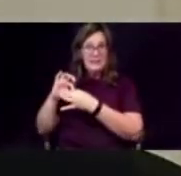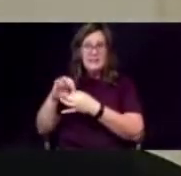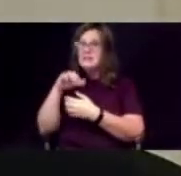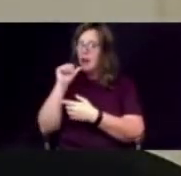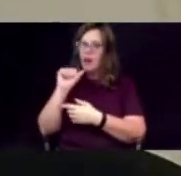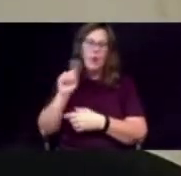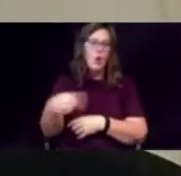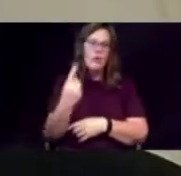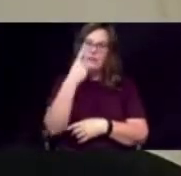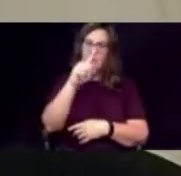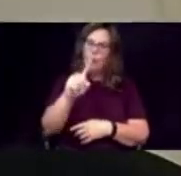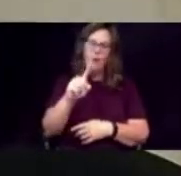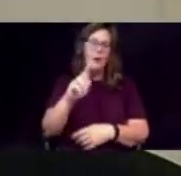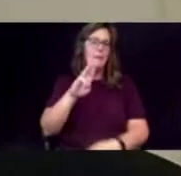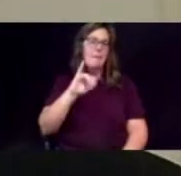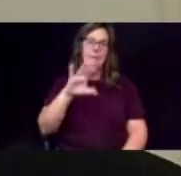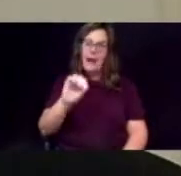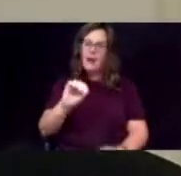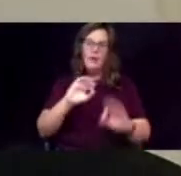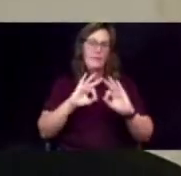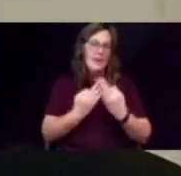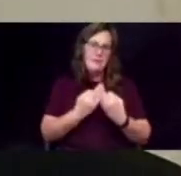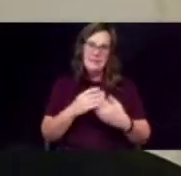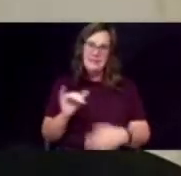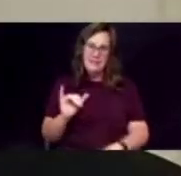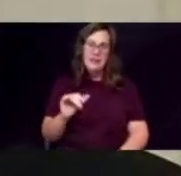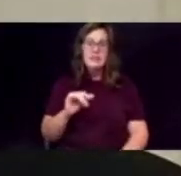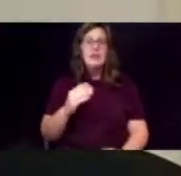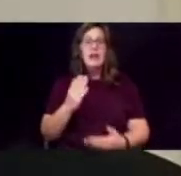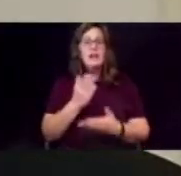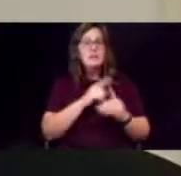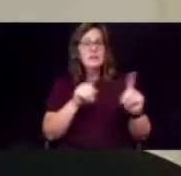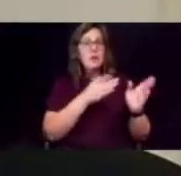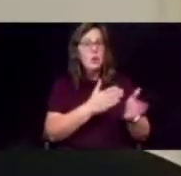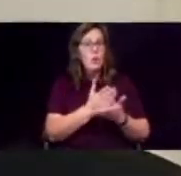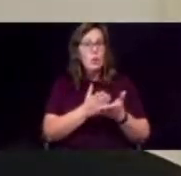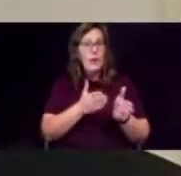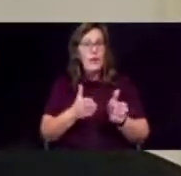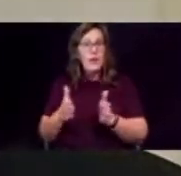about the ways especially that being queer gives us opportunities to pass on community